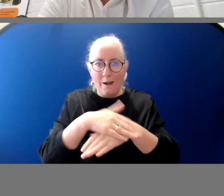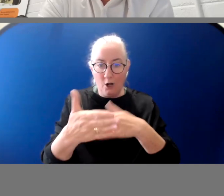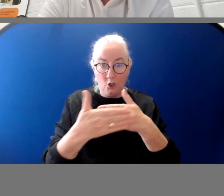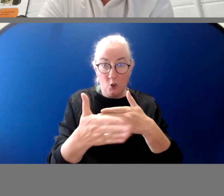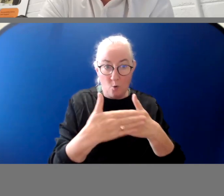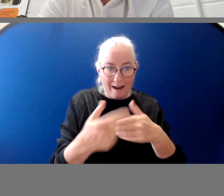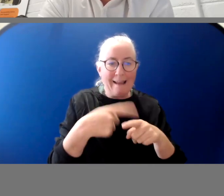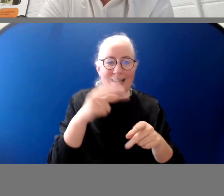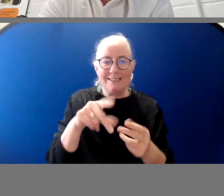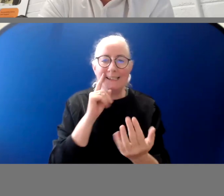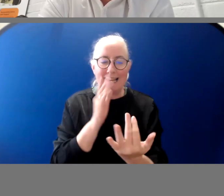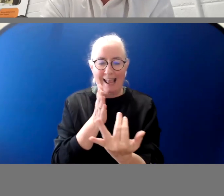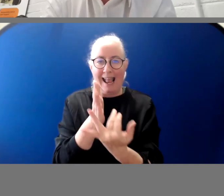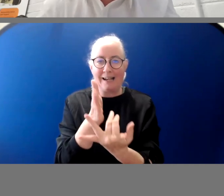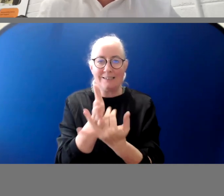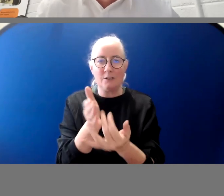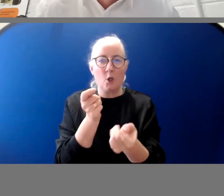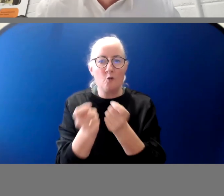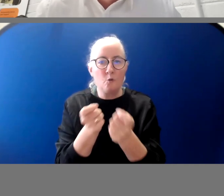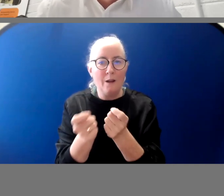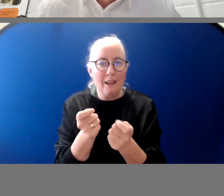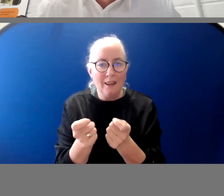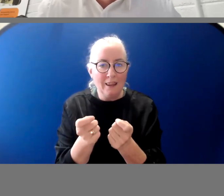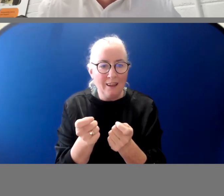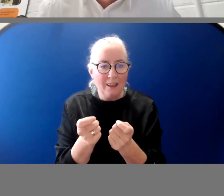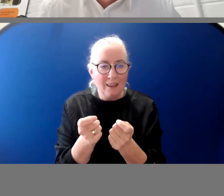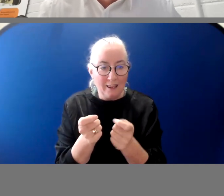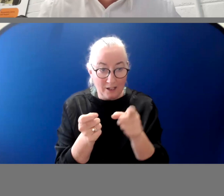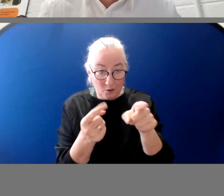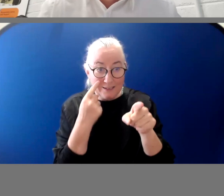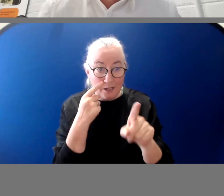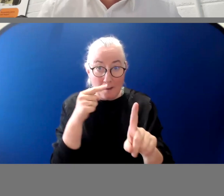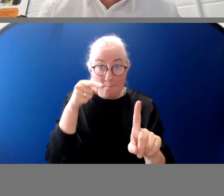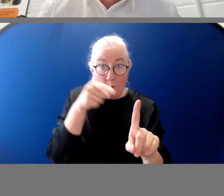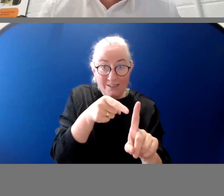access control is located the access control point here is located away from the entrance which means